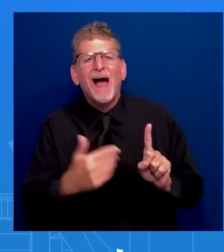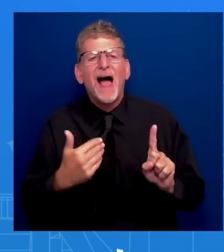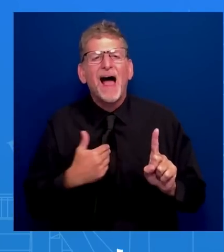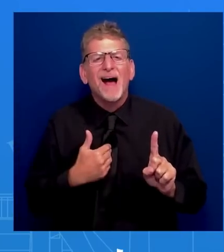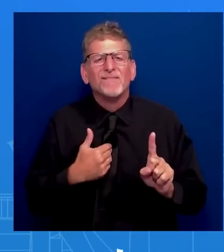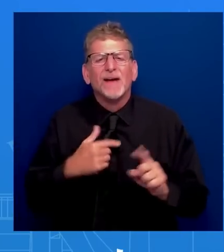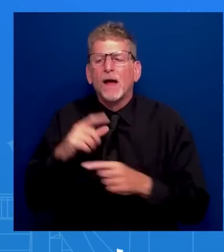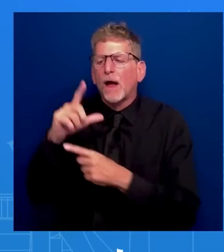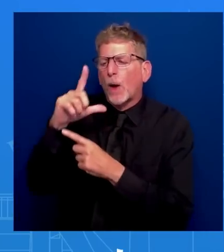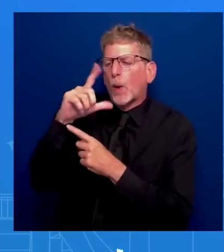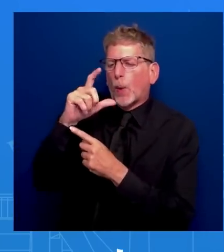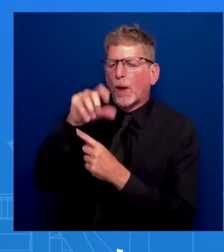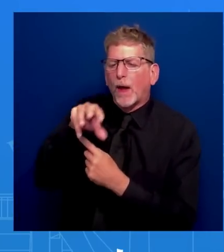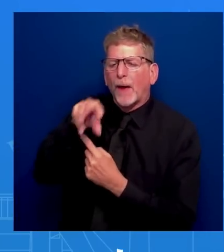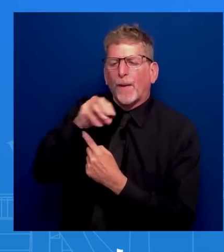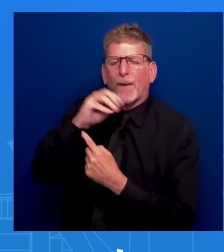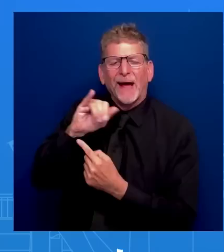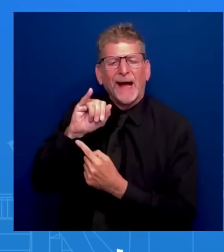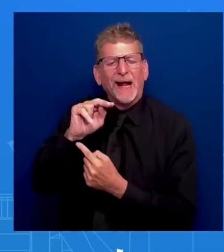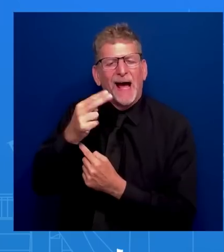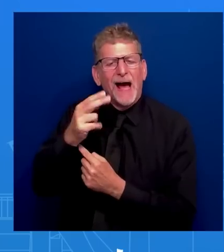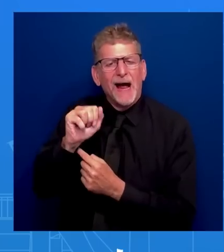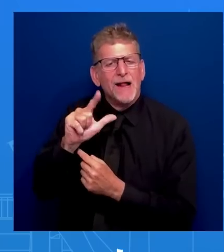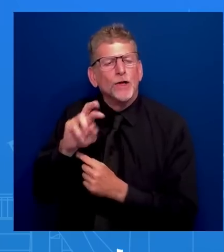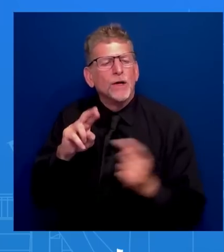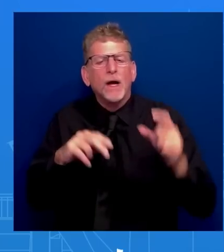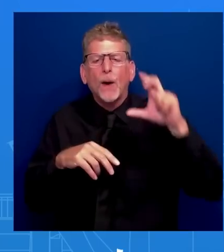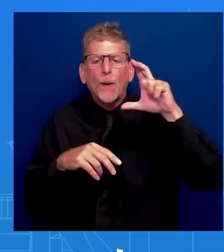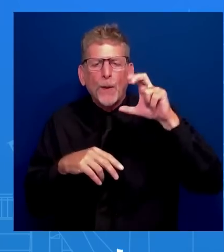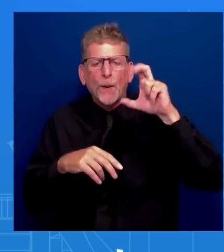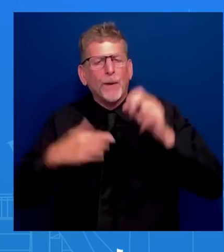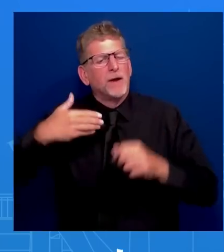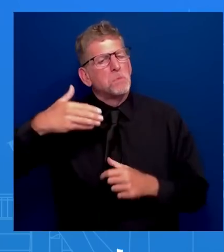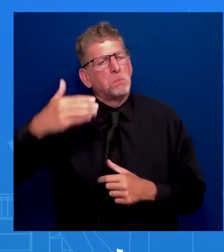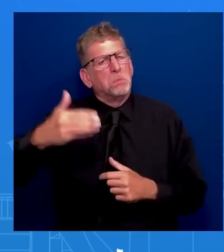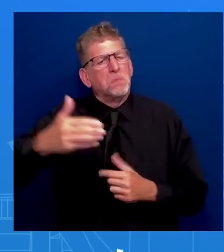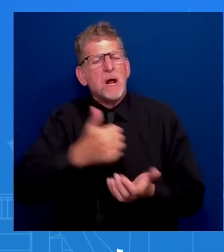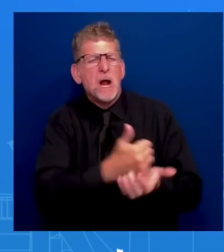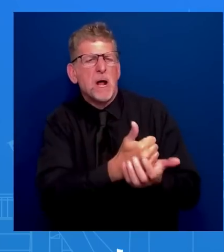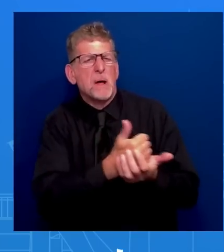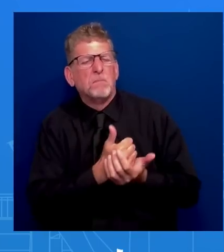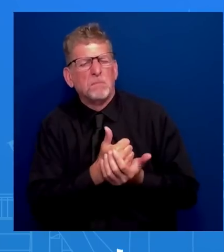he has experienced coughs, as you've heard him from even before COVID that he has dealt with.